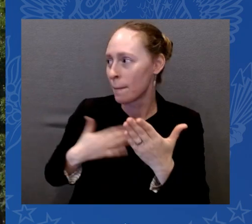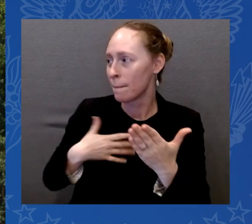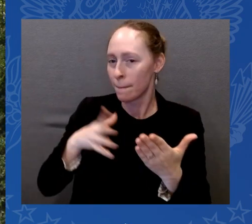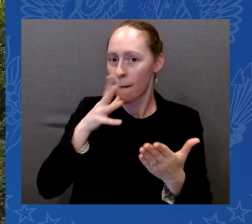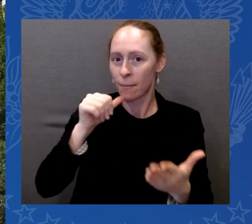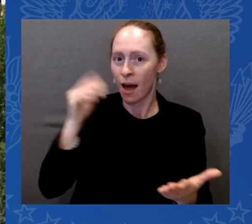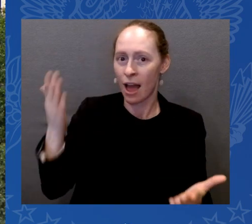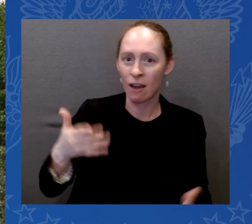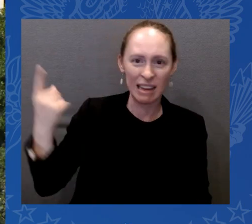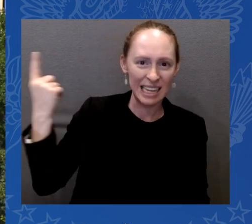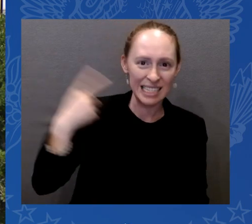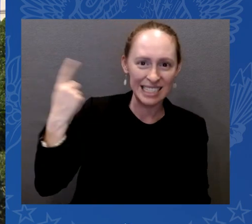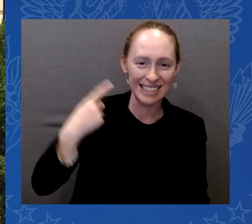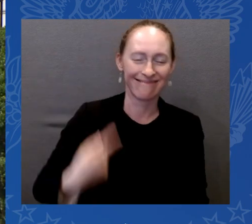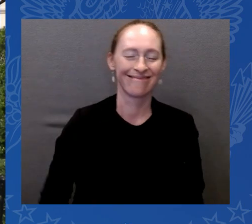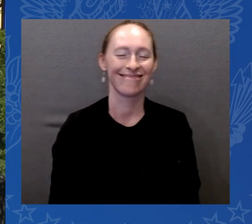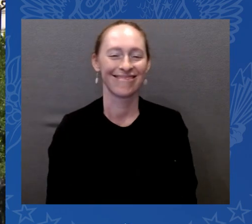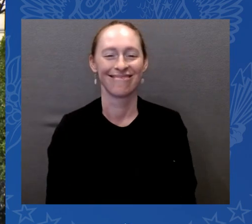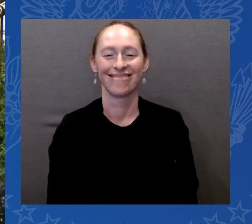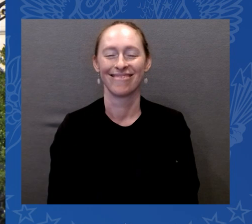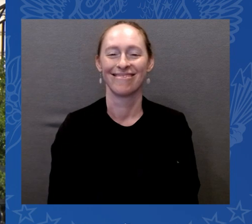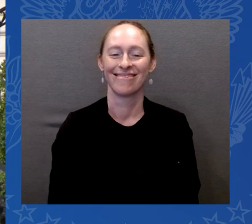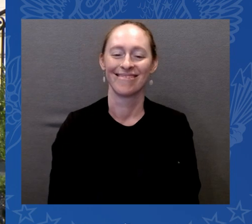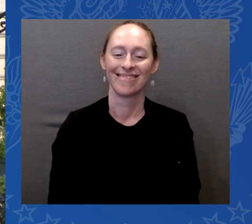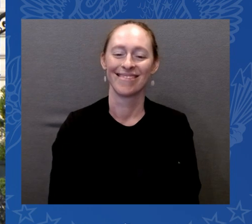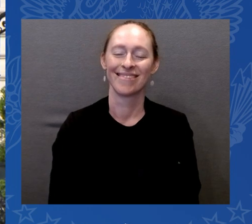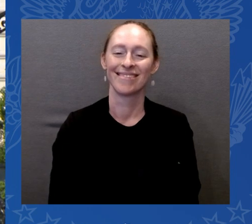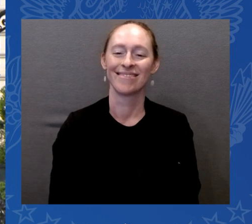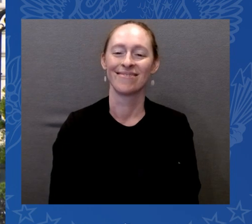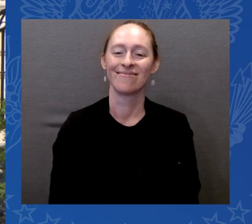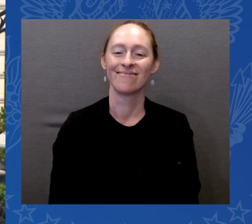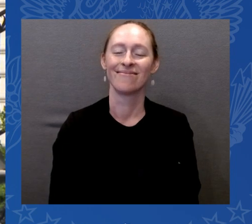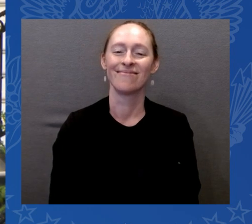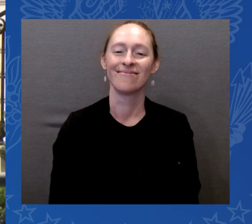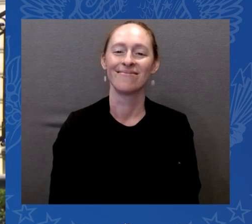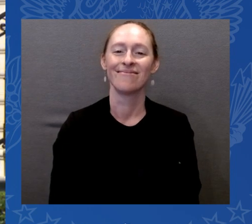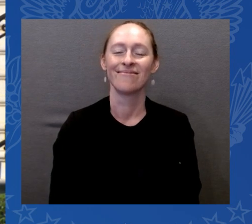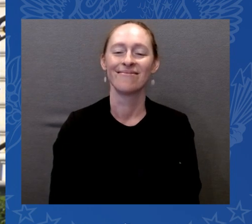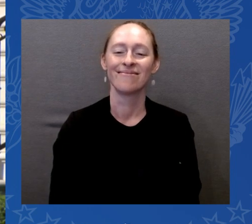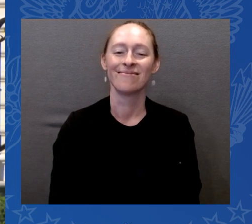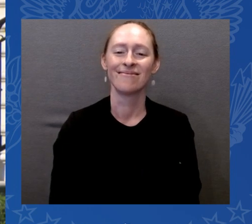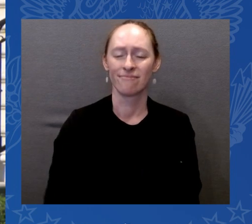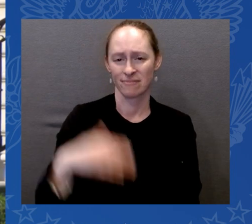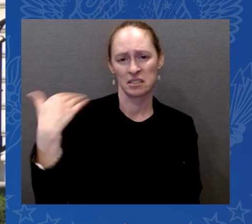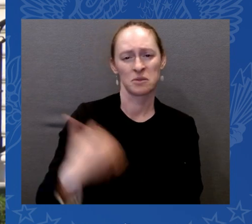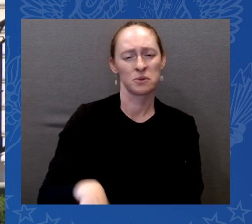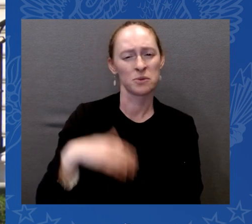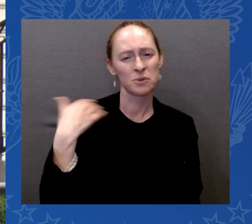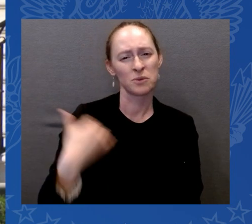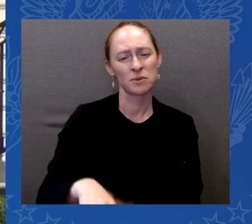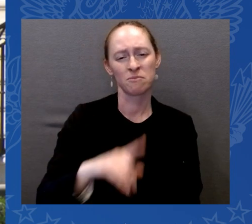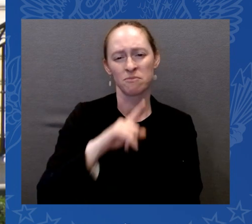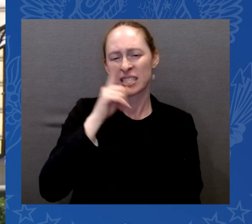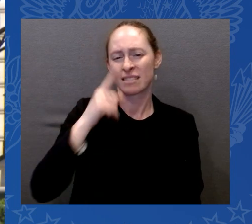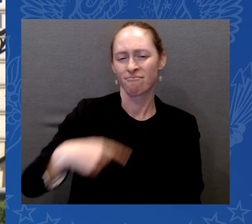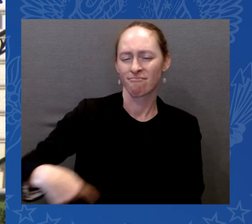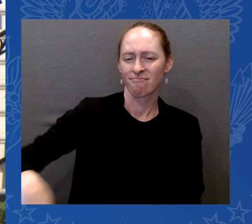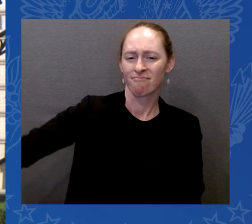But look, you have an awful lot of brave allies out there in the Congress that took a lot of heat -- took a lot of heat --